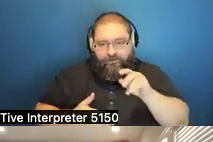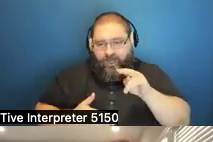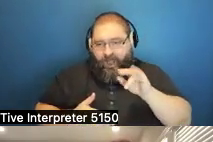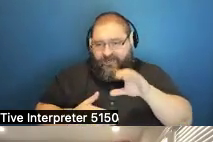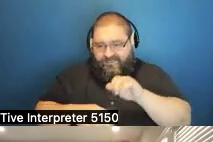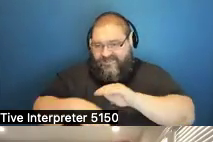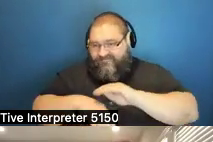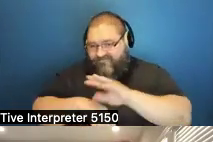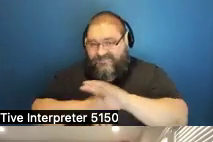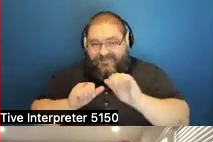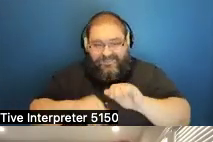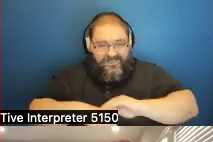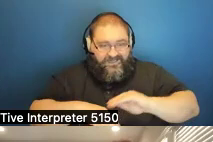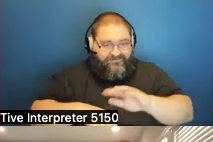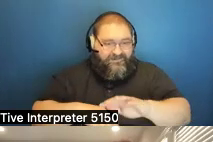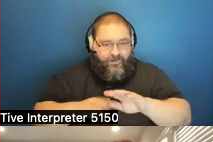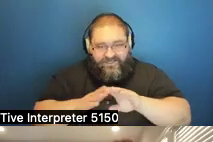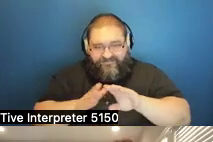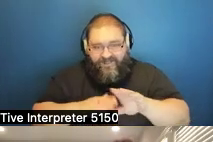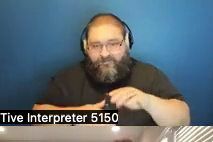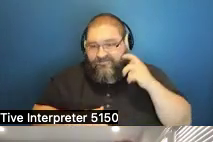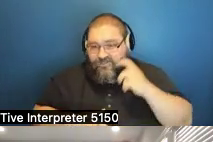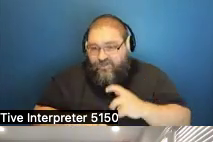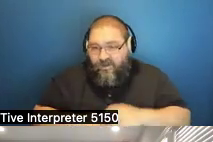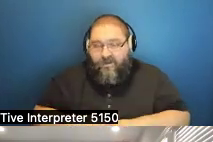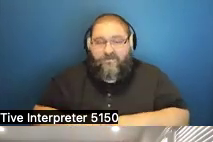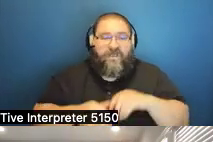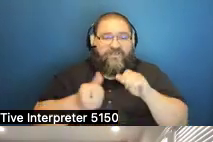19:52:13 can influence the development of the jaw, the shape of the palate,